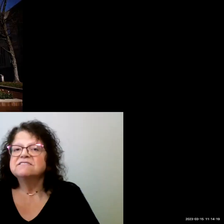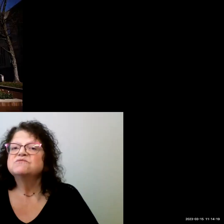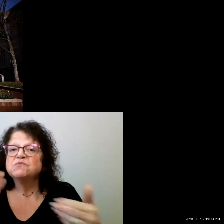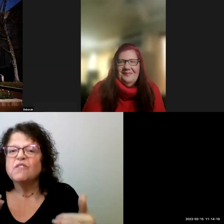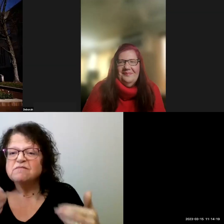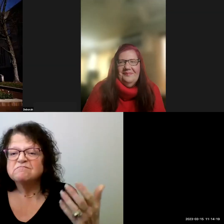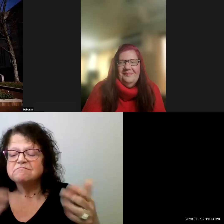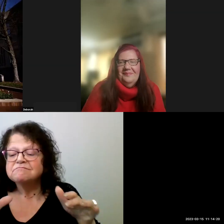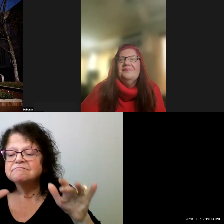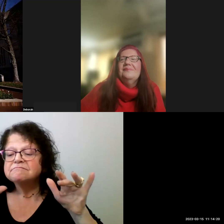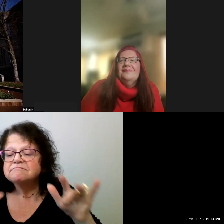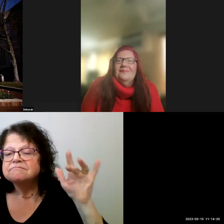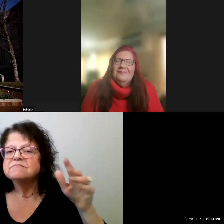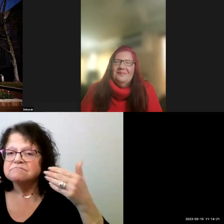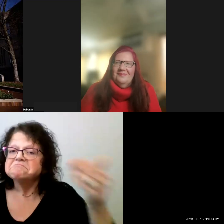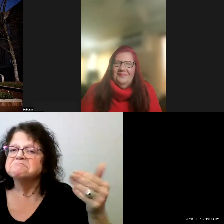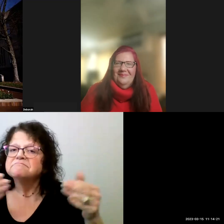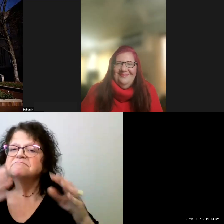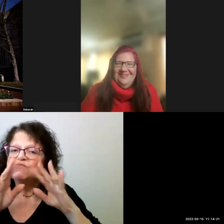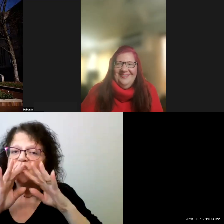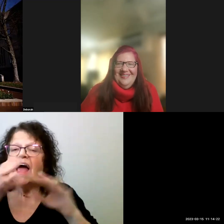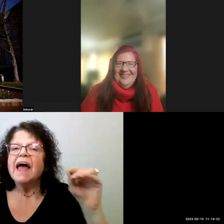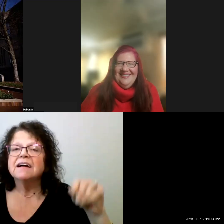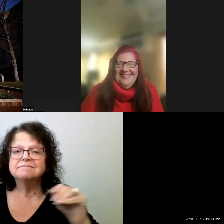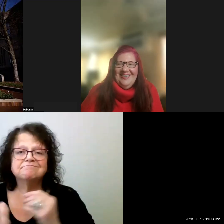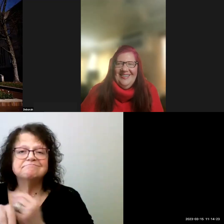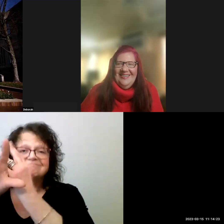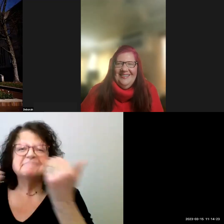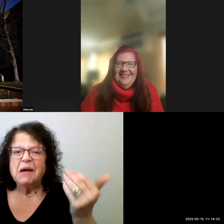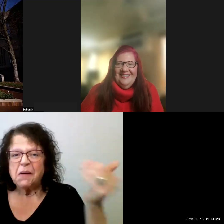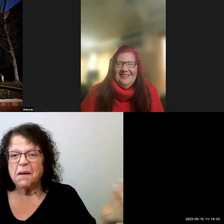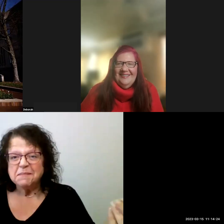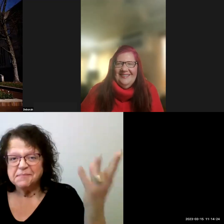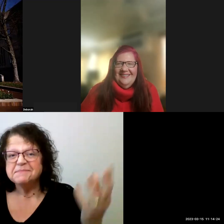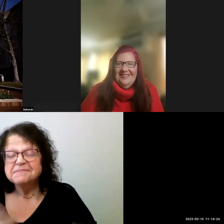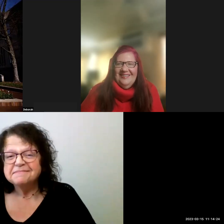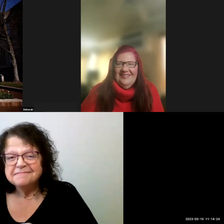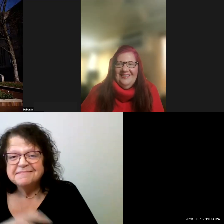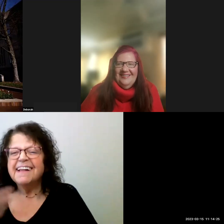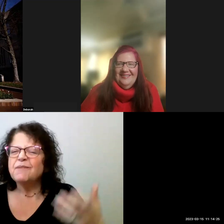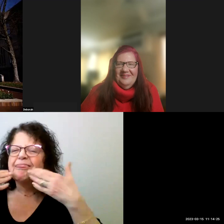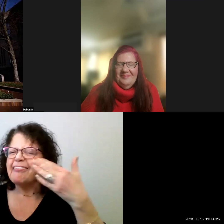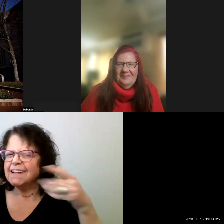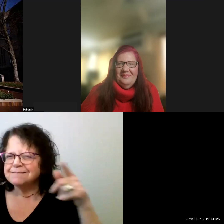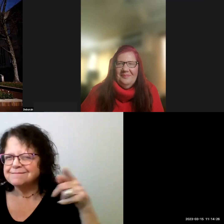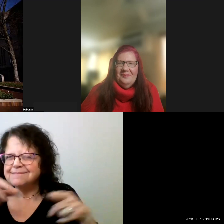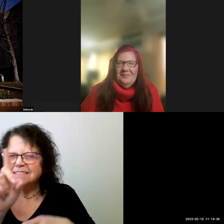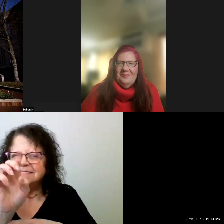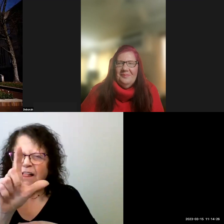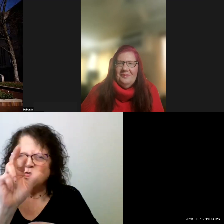and start their cameras. I want to thank them for joining us today. Delores is joining us